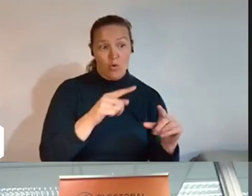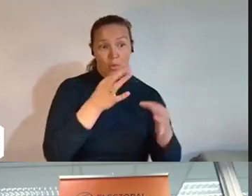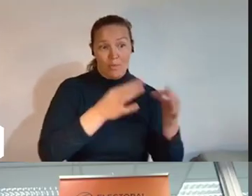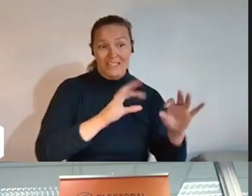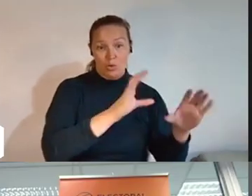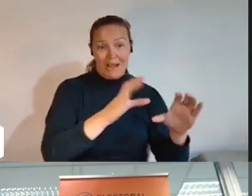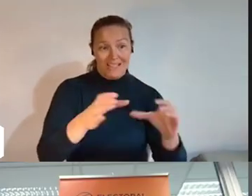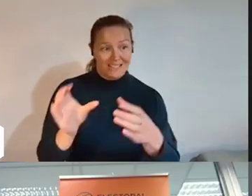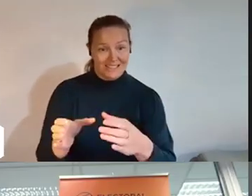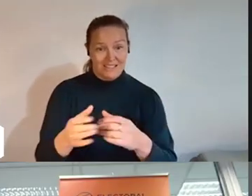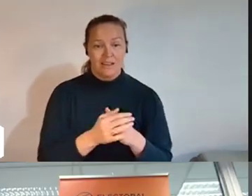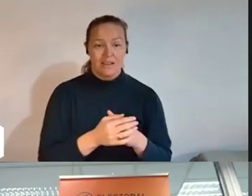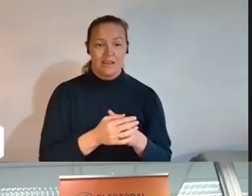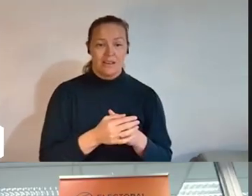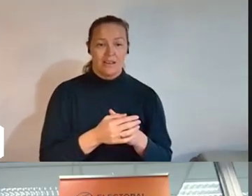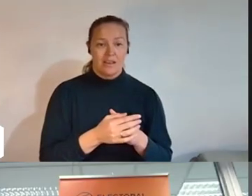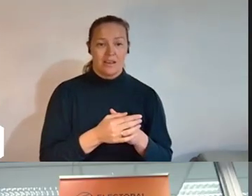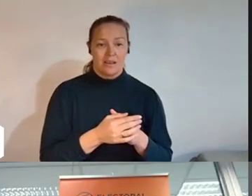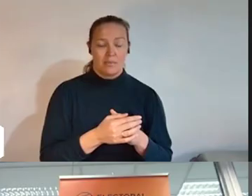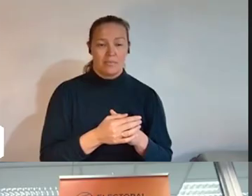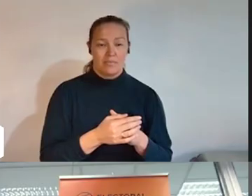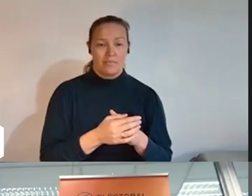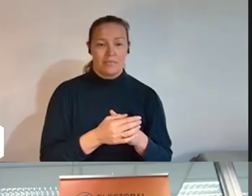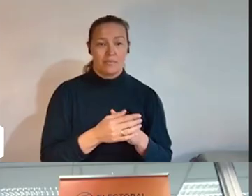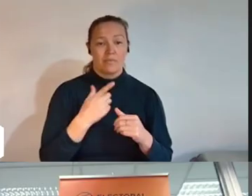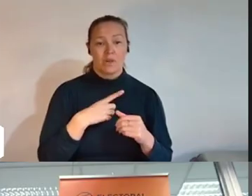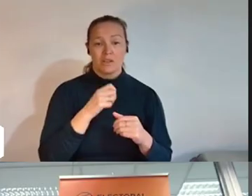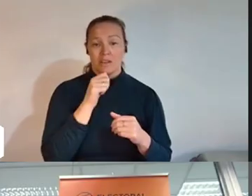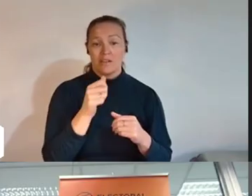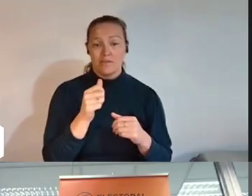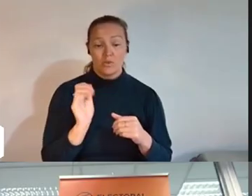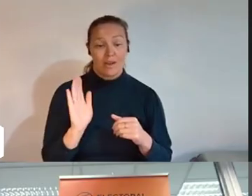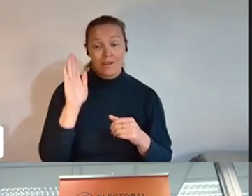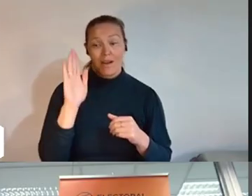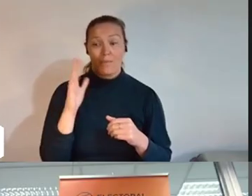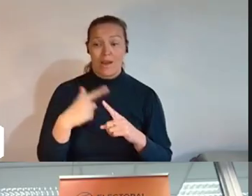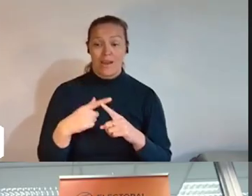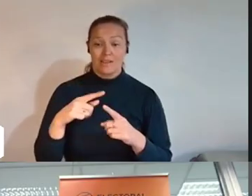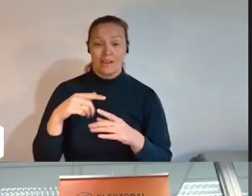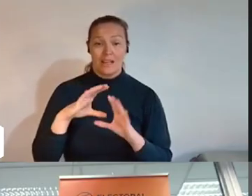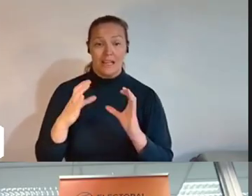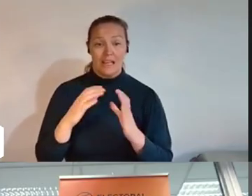a list, if you put up your hand and you have the support from the Electoral Commission, amazing,